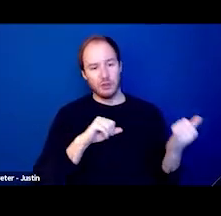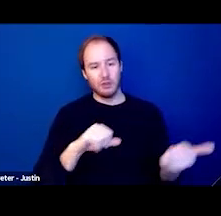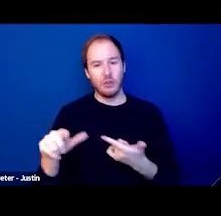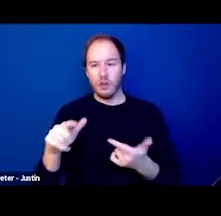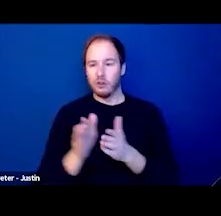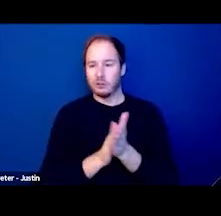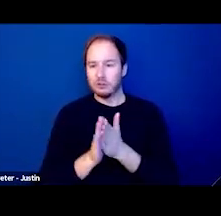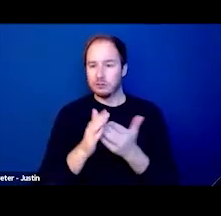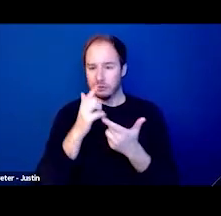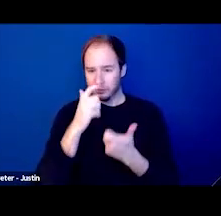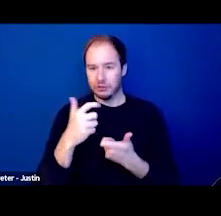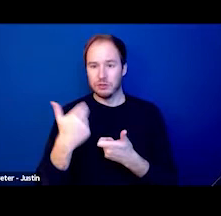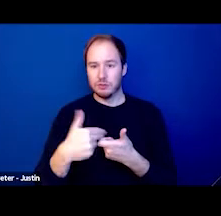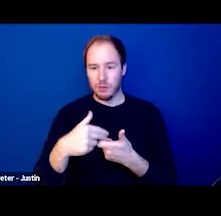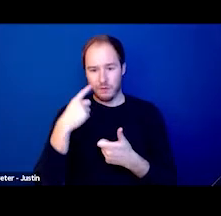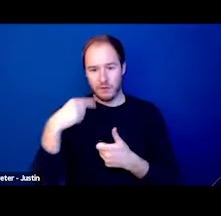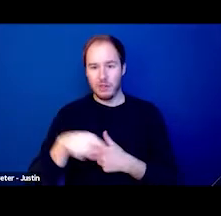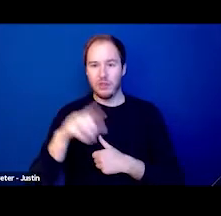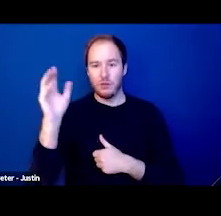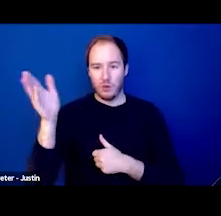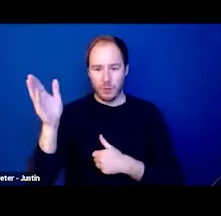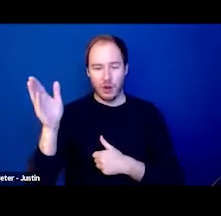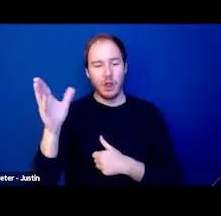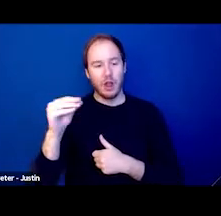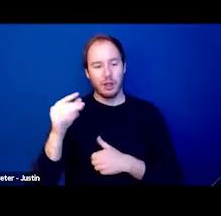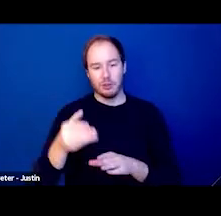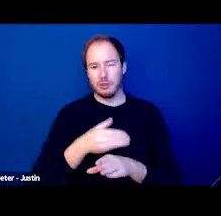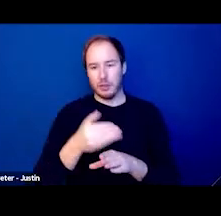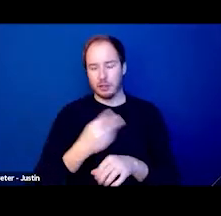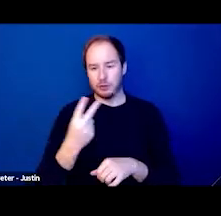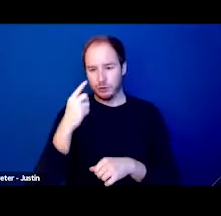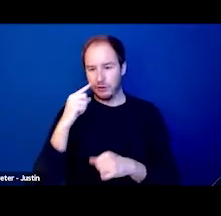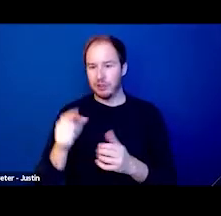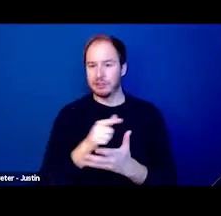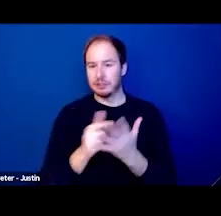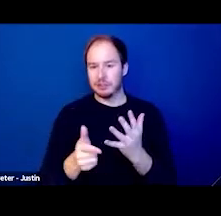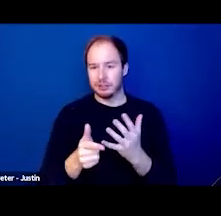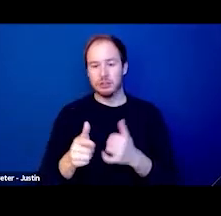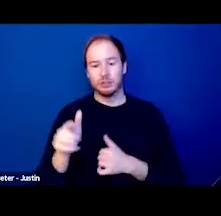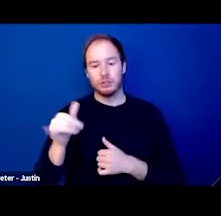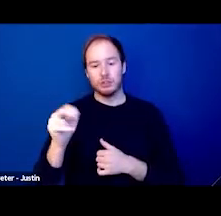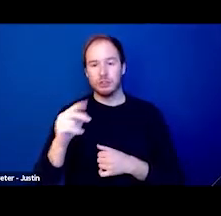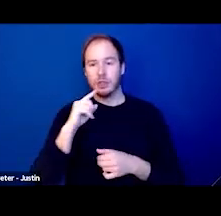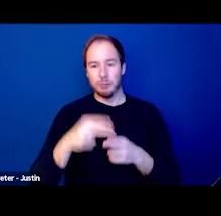and participation in this webinar, as well as the past two for this series. As Jen mentioned, my name is Alicia Lehmer.